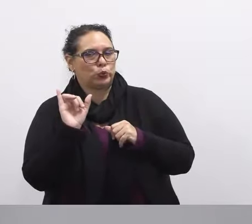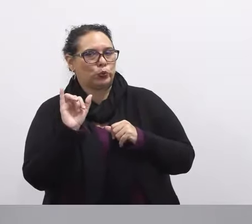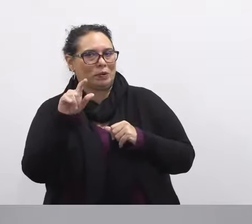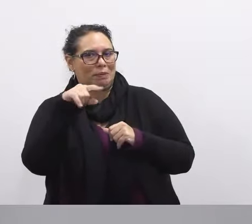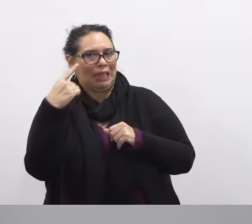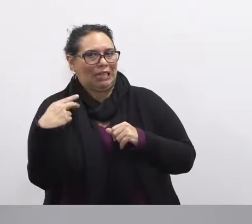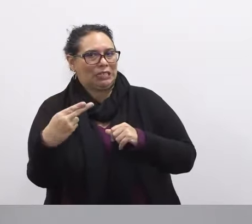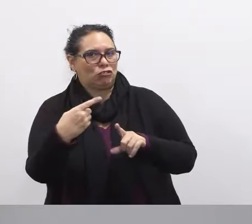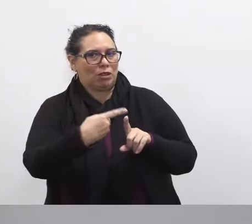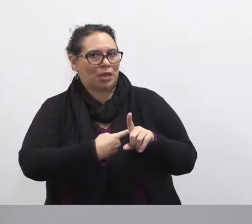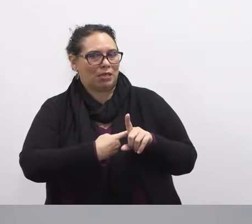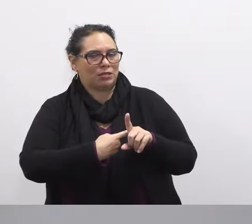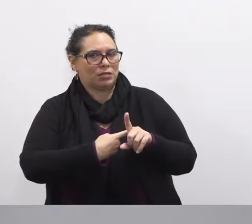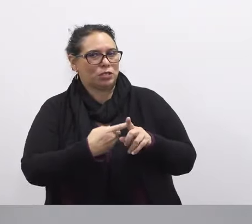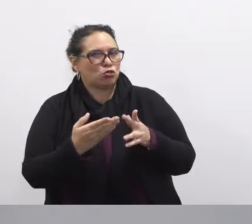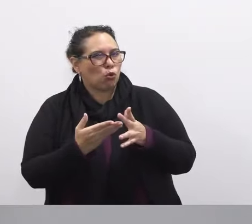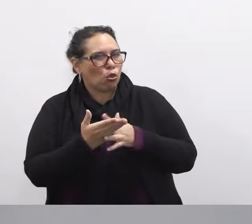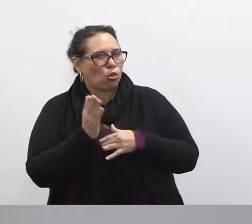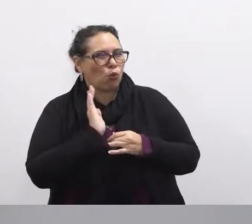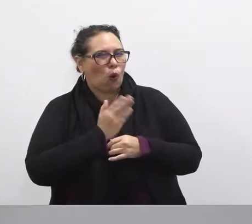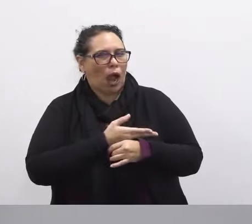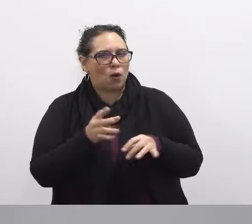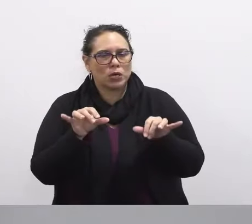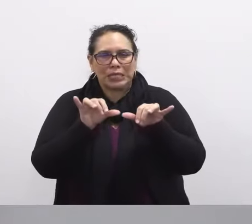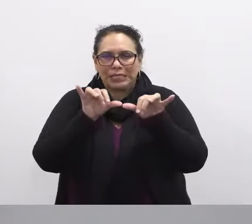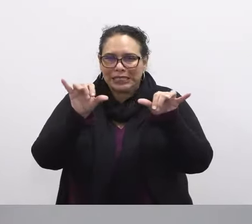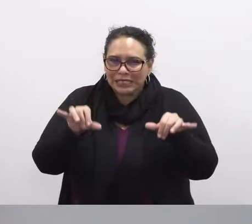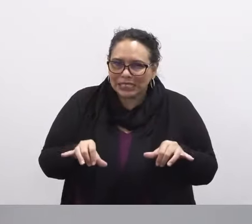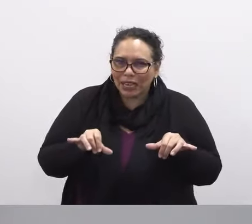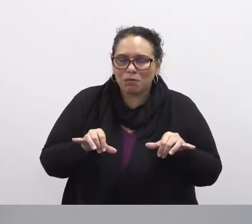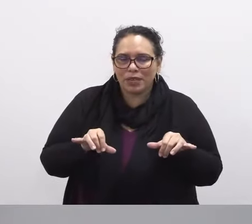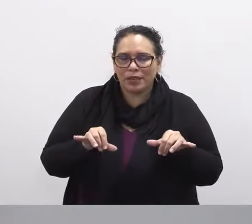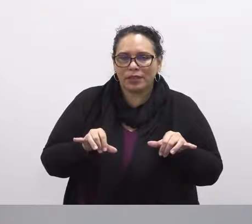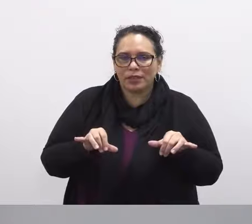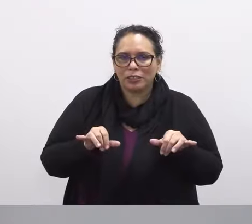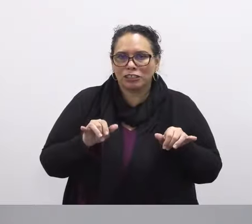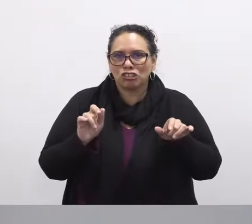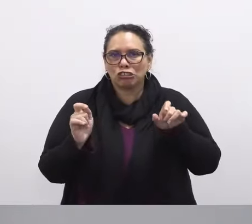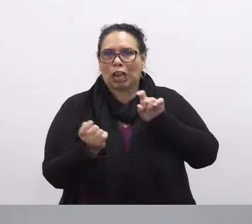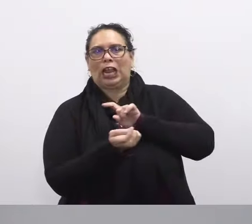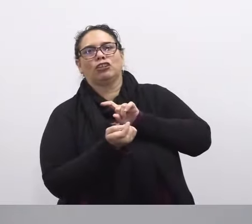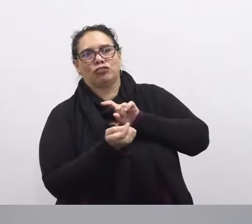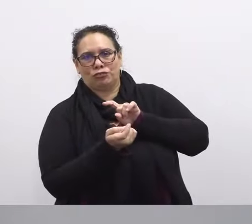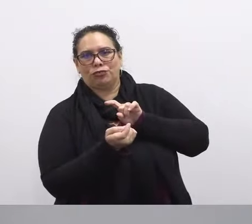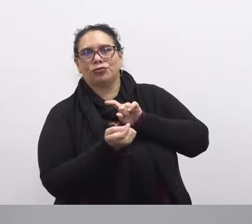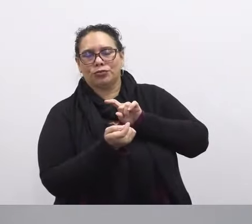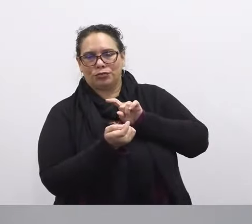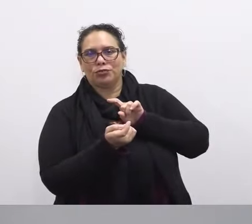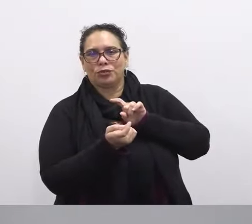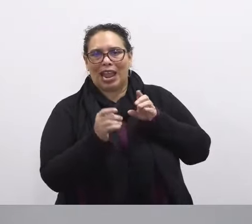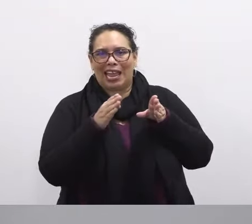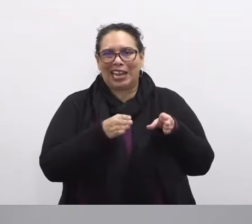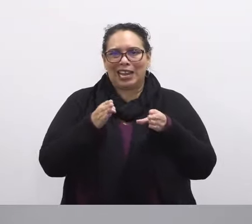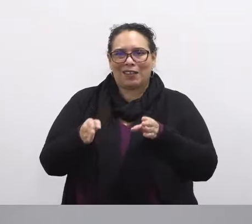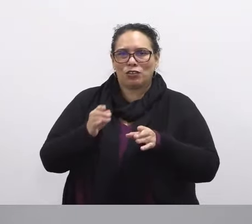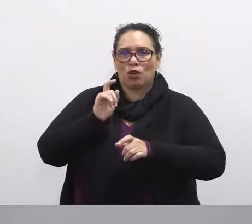So it's also through our systemic changes and through our individual contributions to those changes.